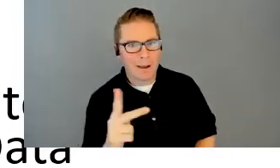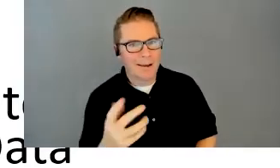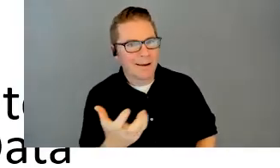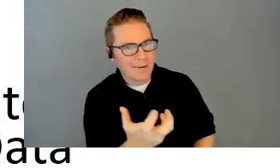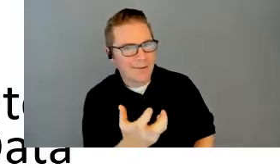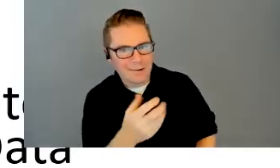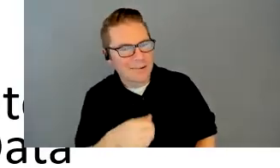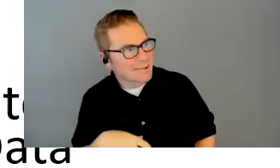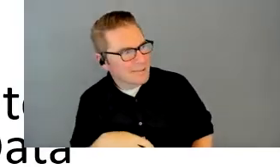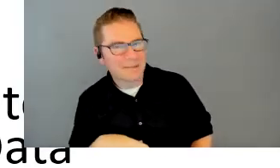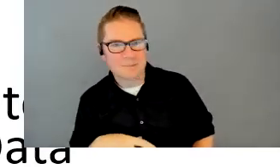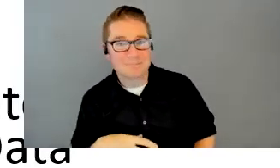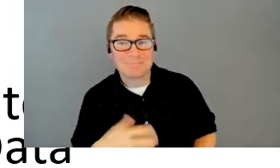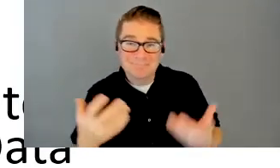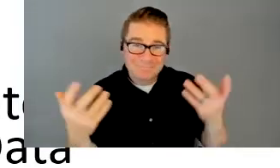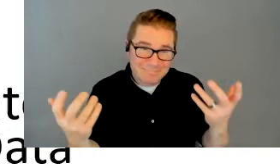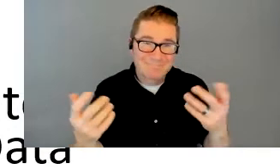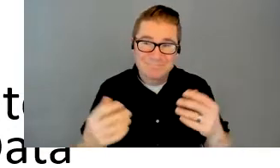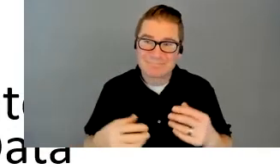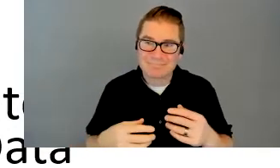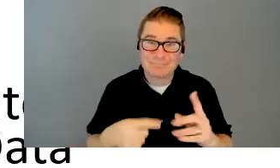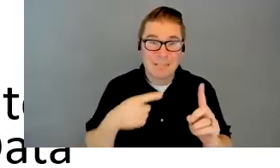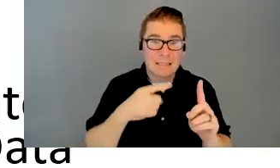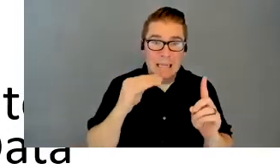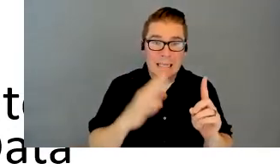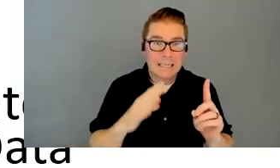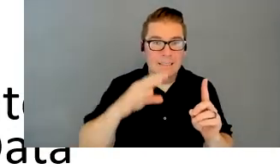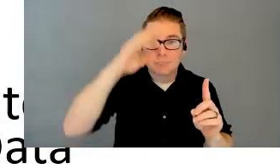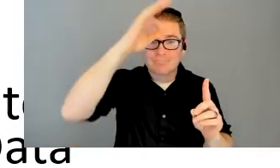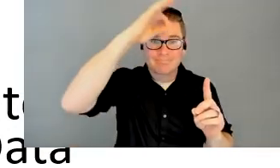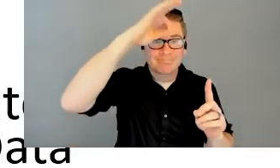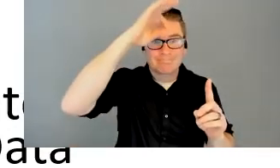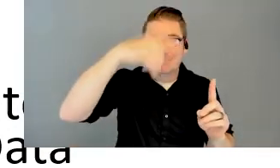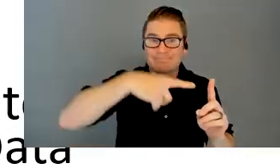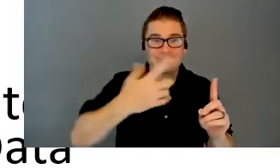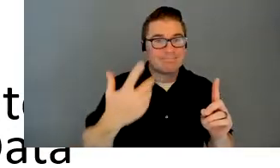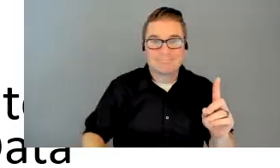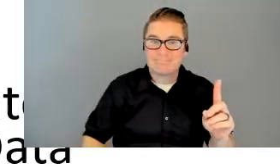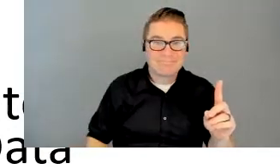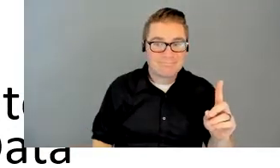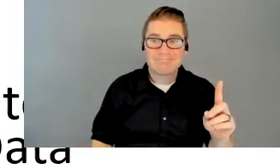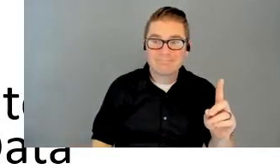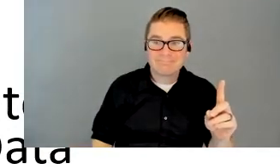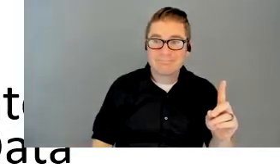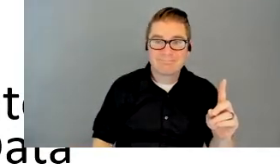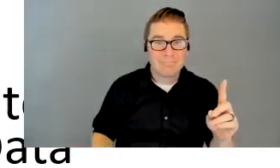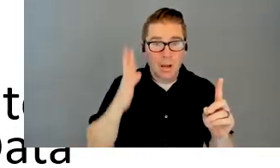and I was just like, OK, she never knew that. Right? There's no way for her to know that because he never told her that.